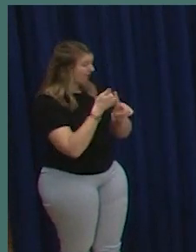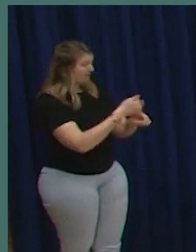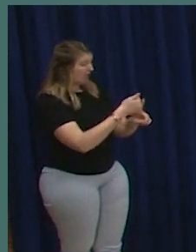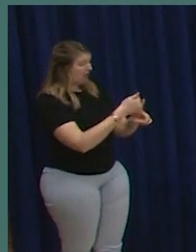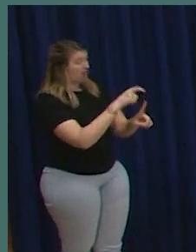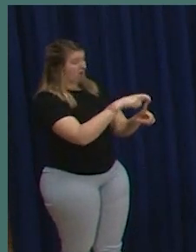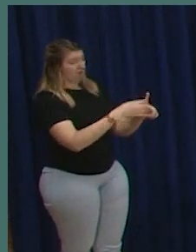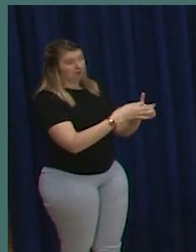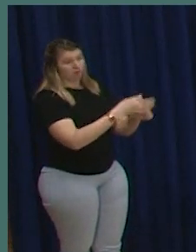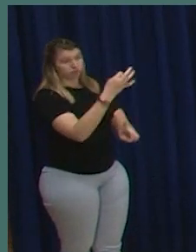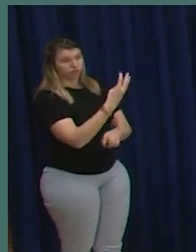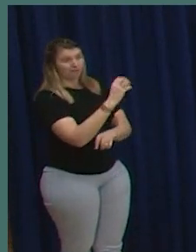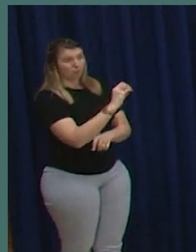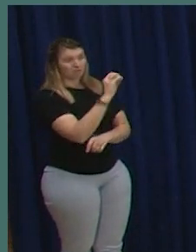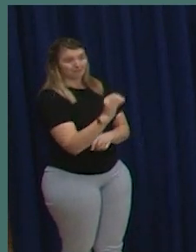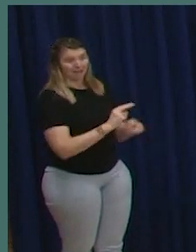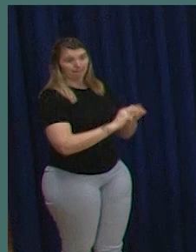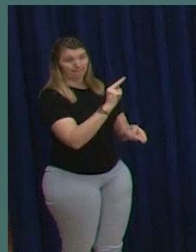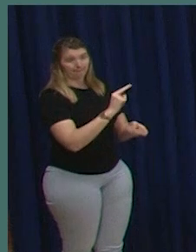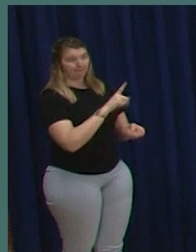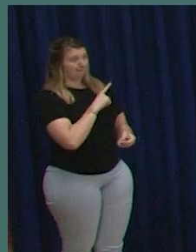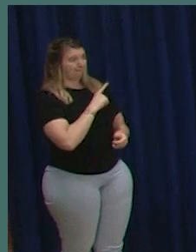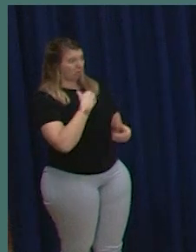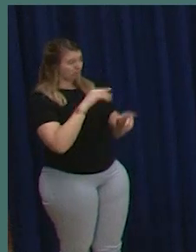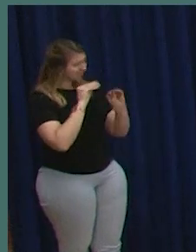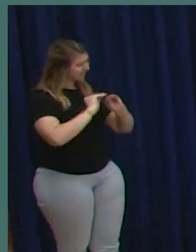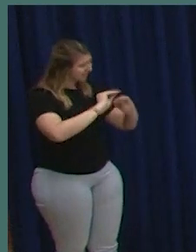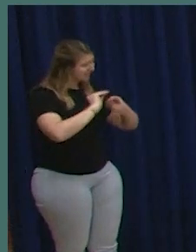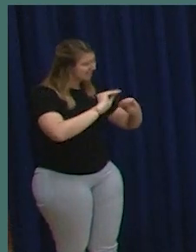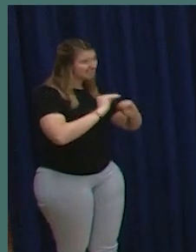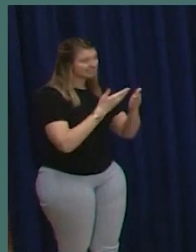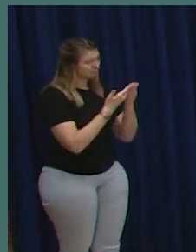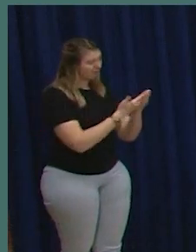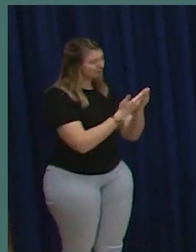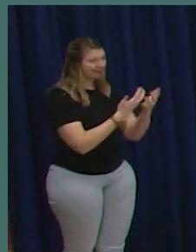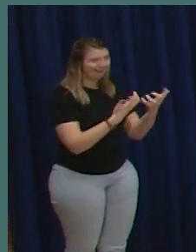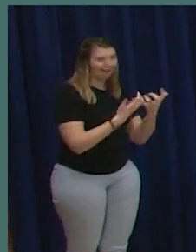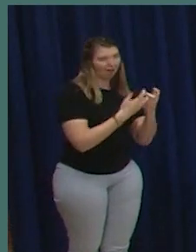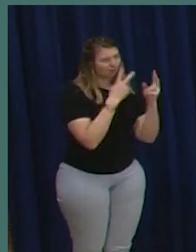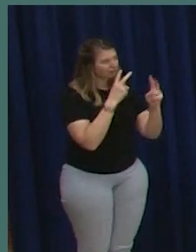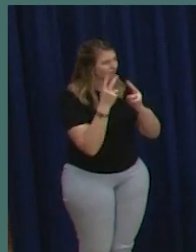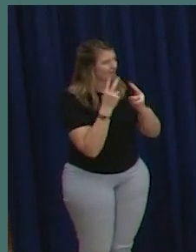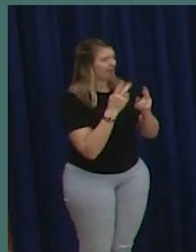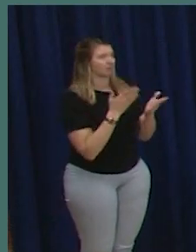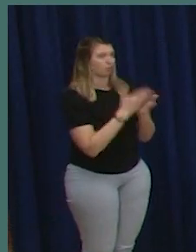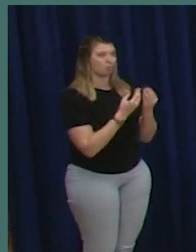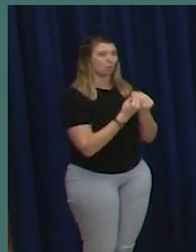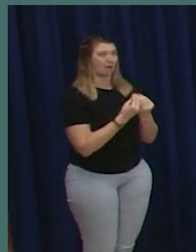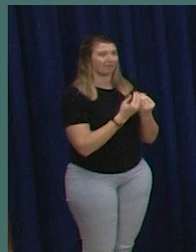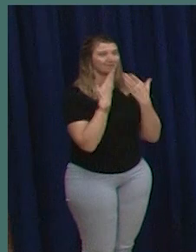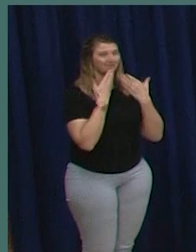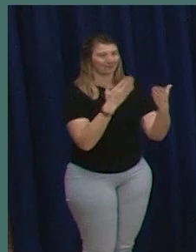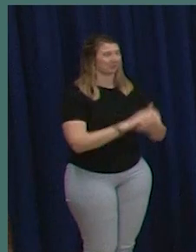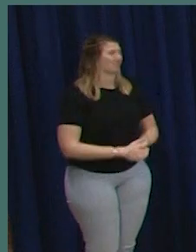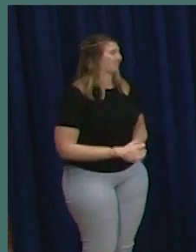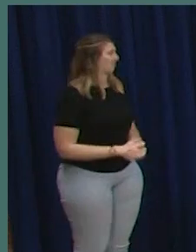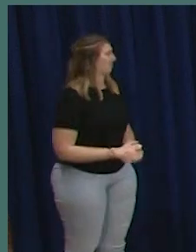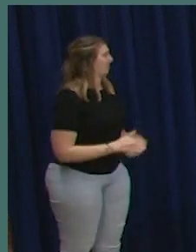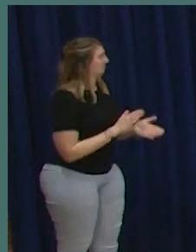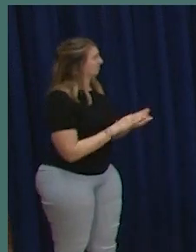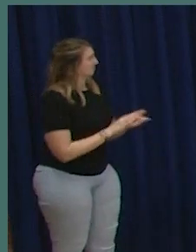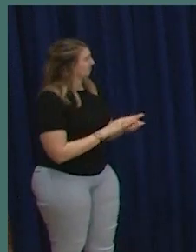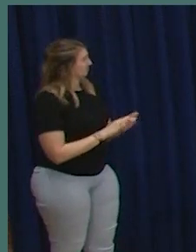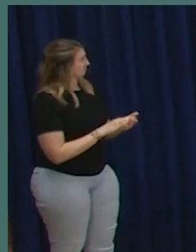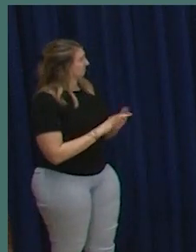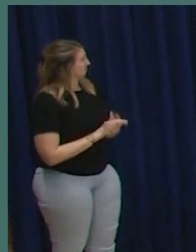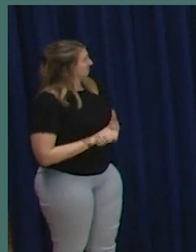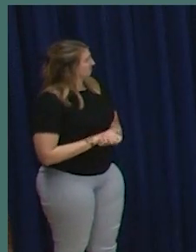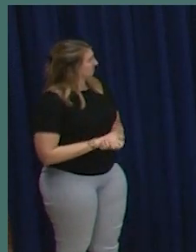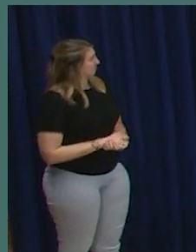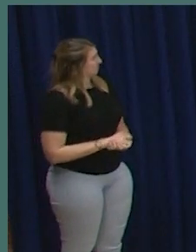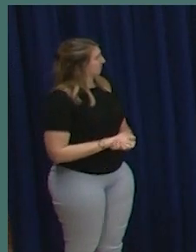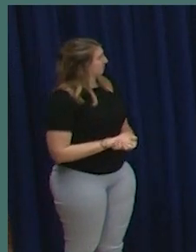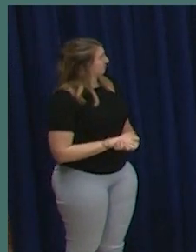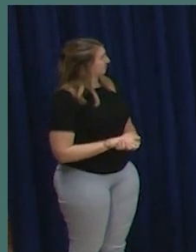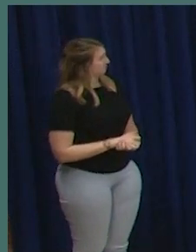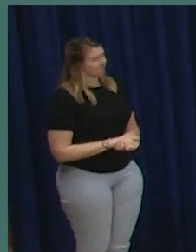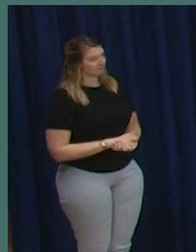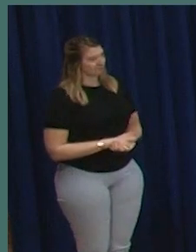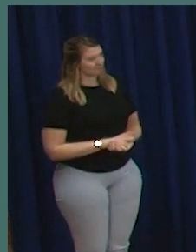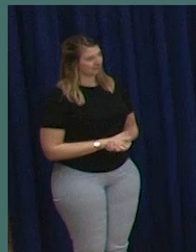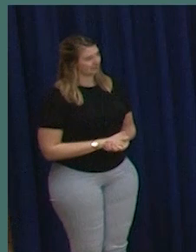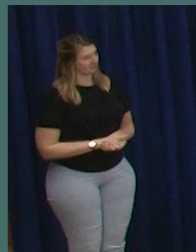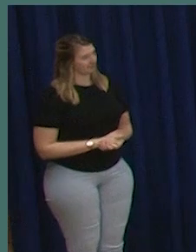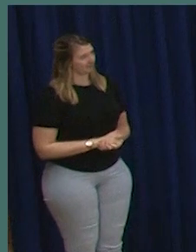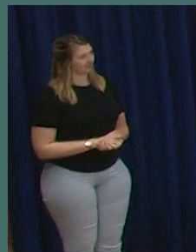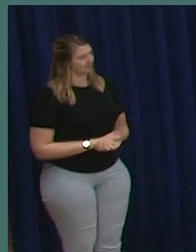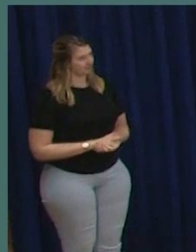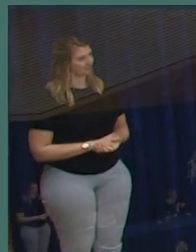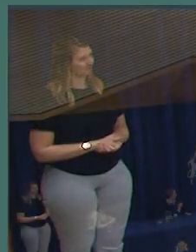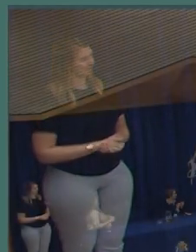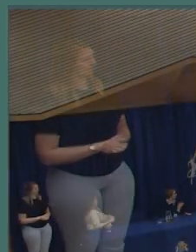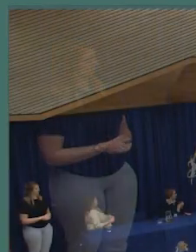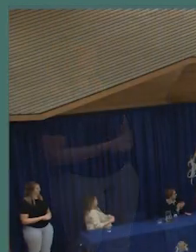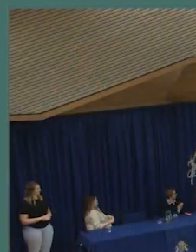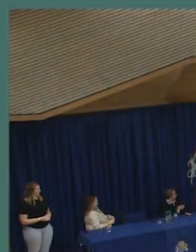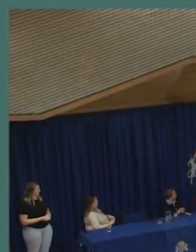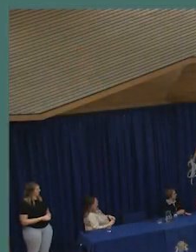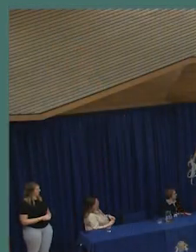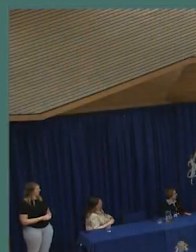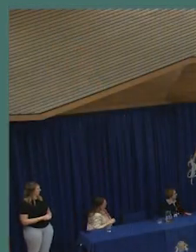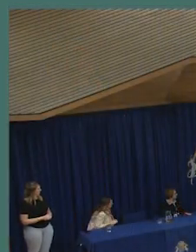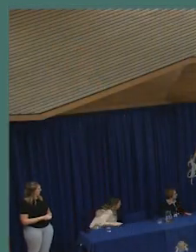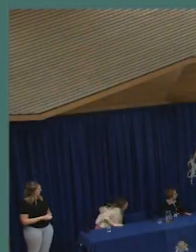just by teaching them how to study better, okay, worth doing. Thank you.